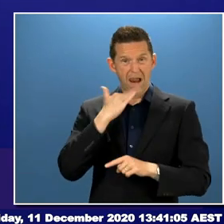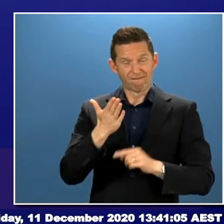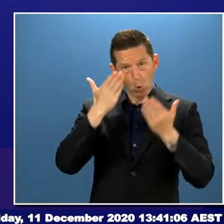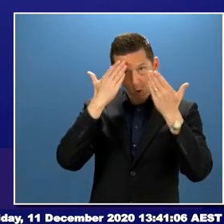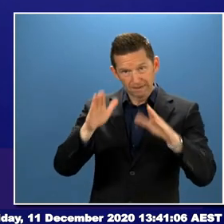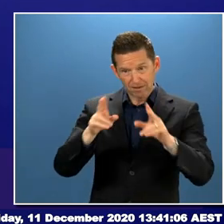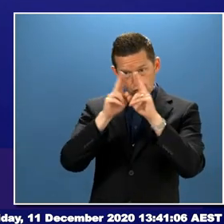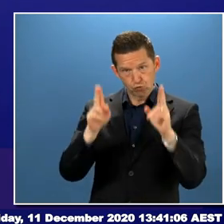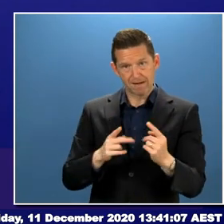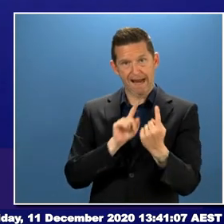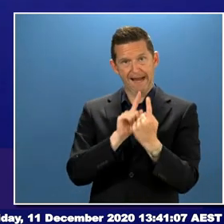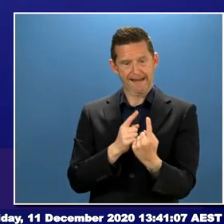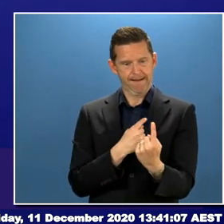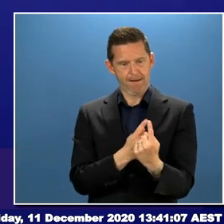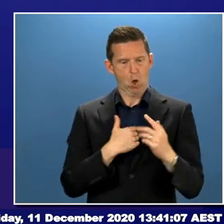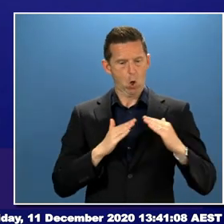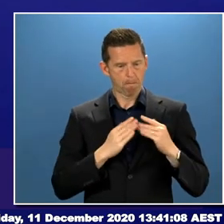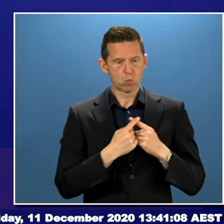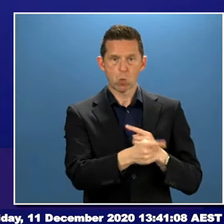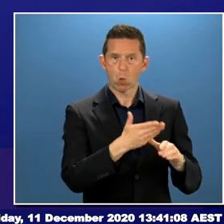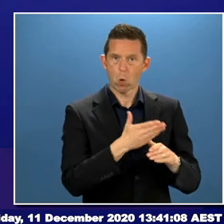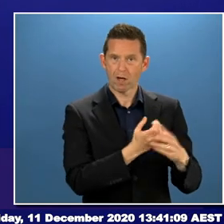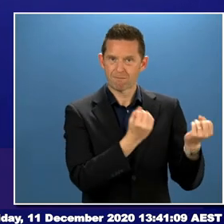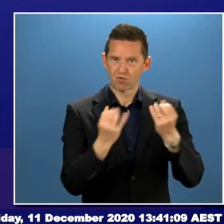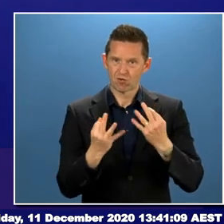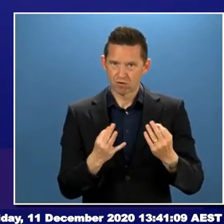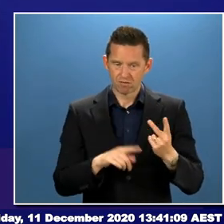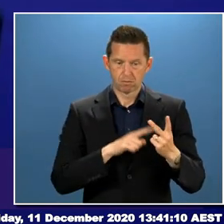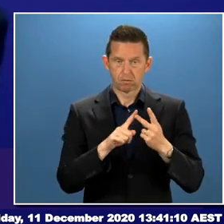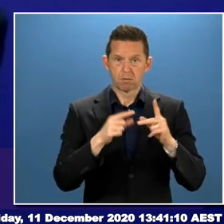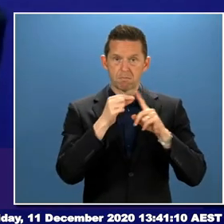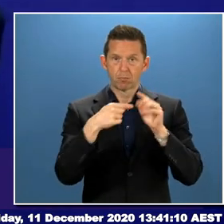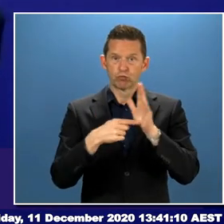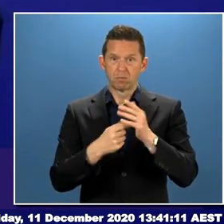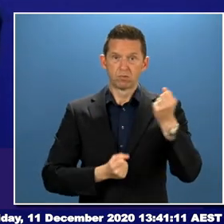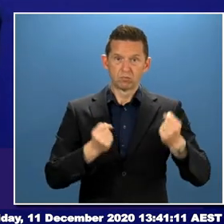of employment and accessible modes of transport suitable for people with